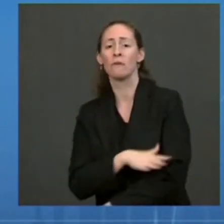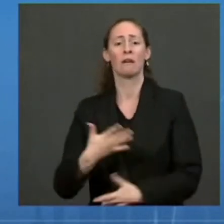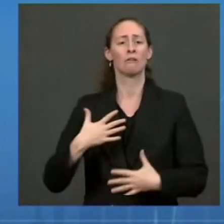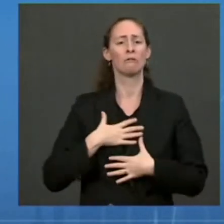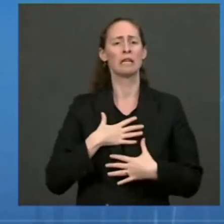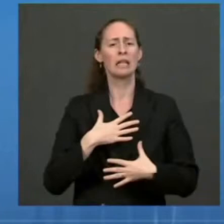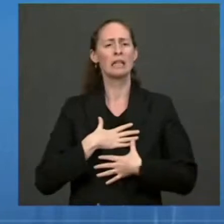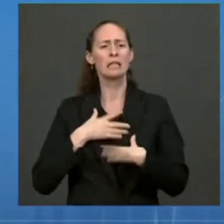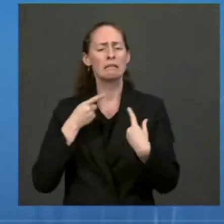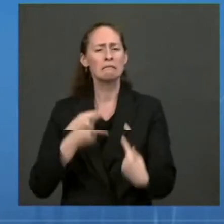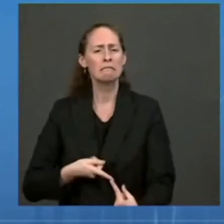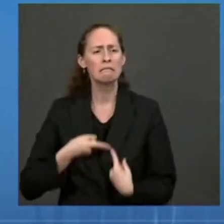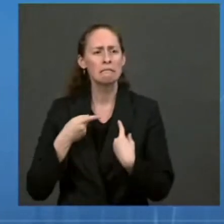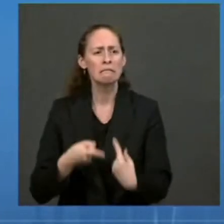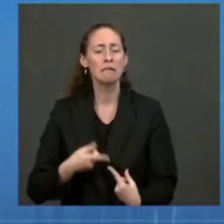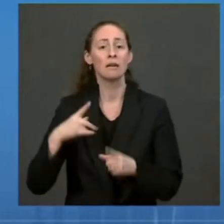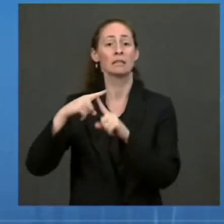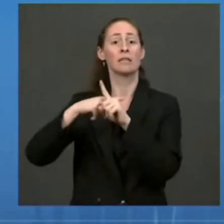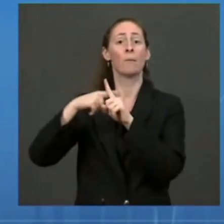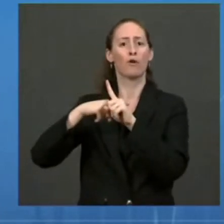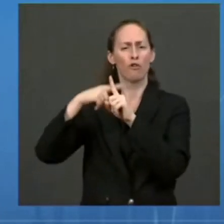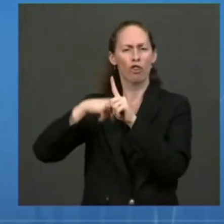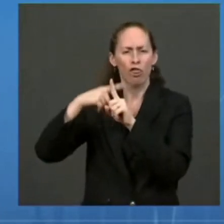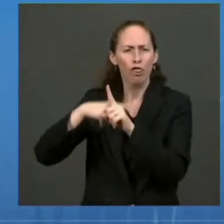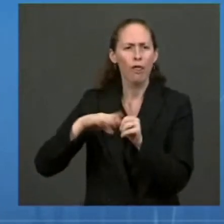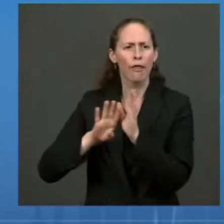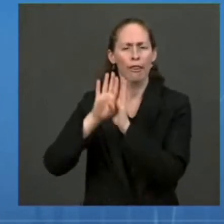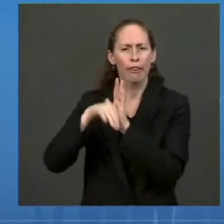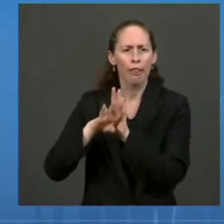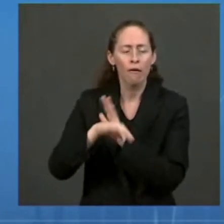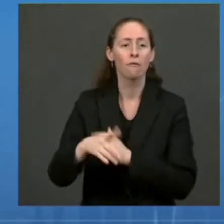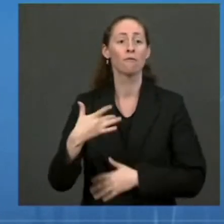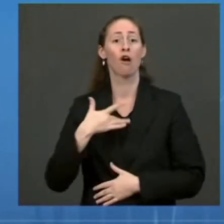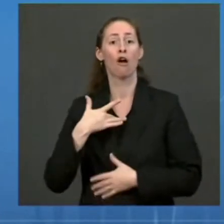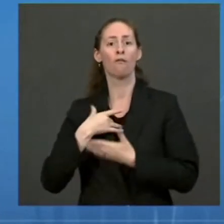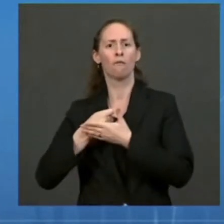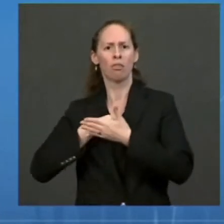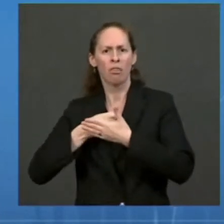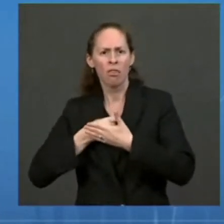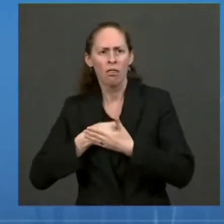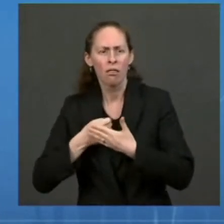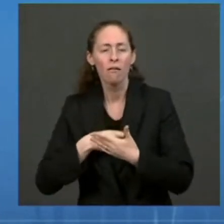BREATH, MUSCLE ACHES,